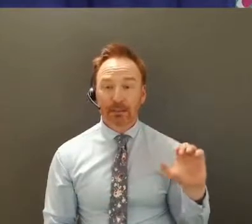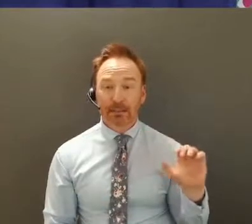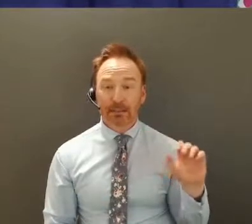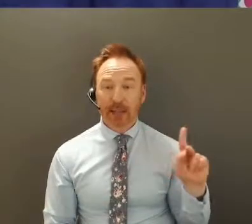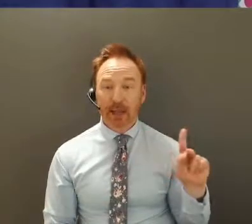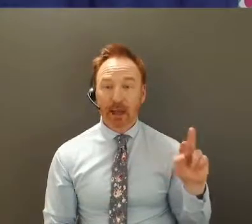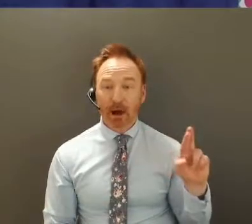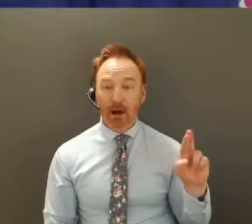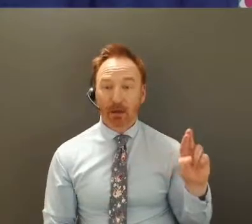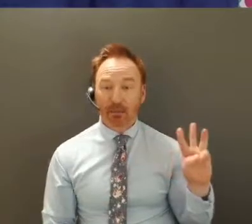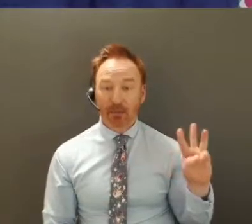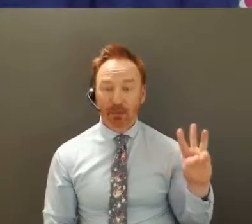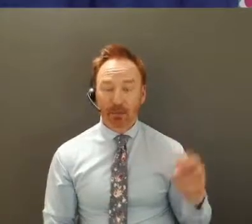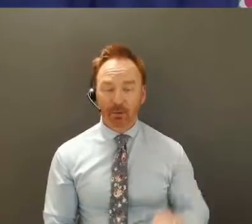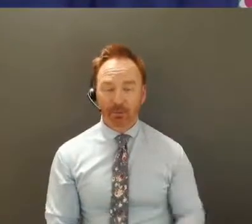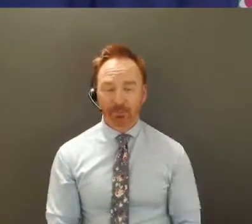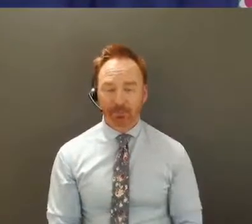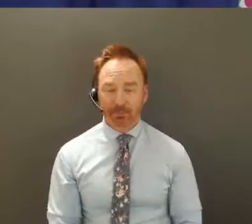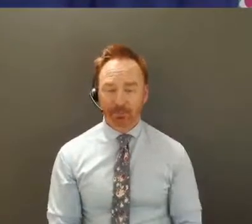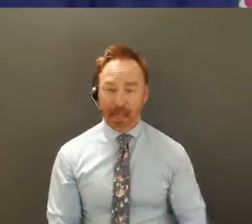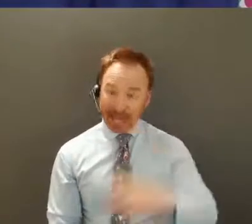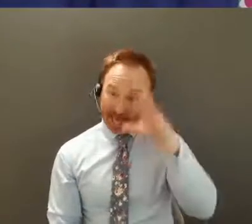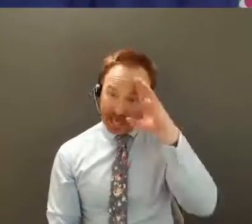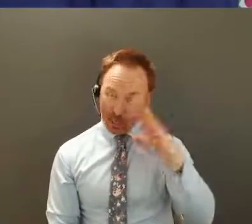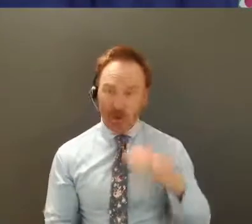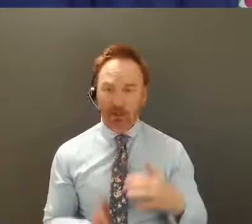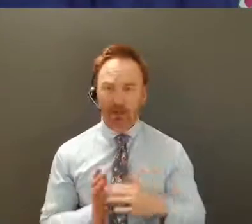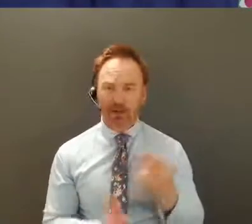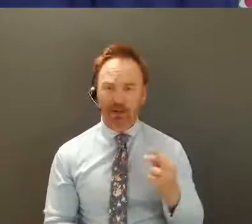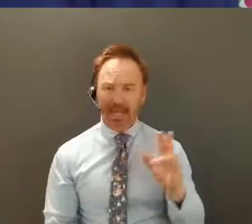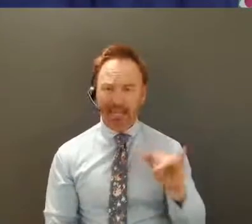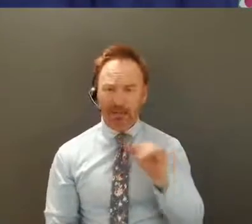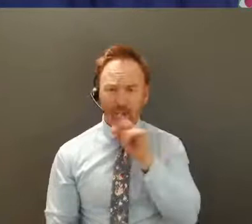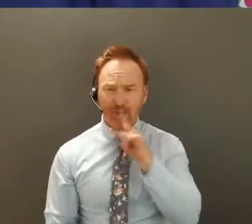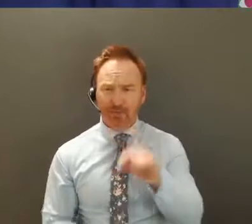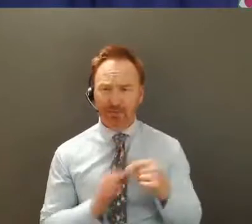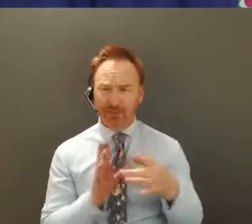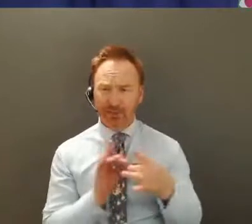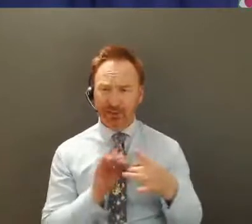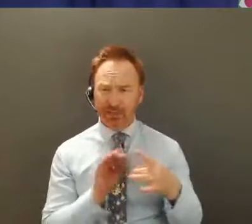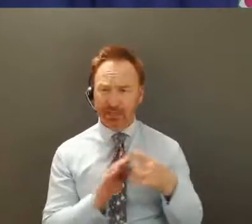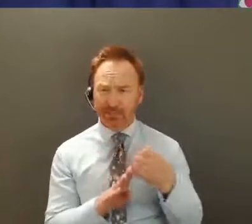What would be this proof.